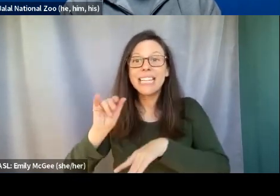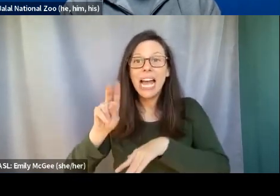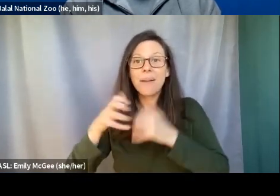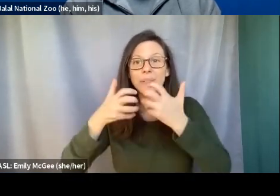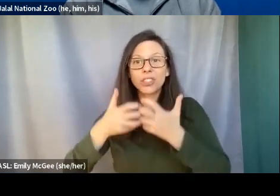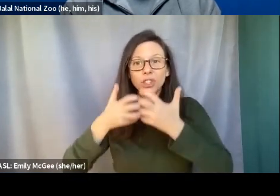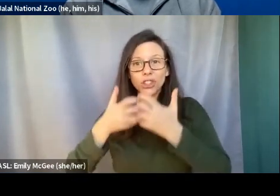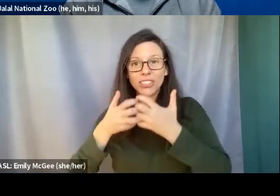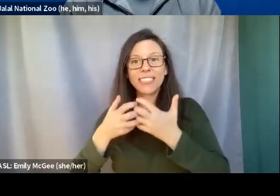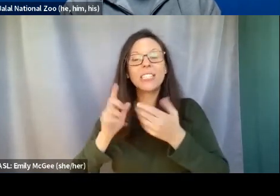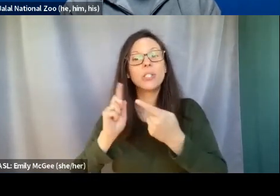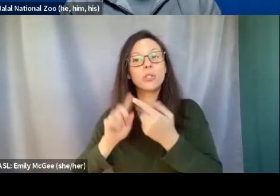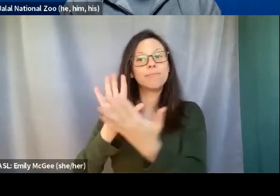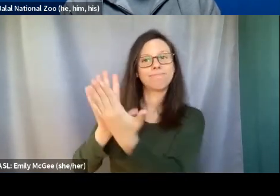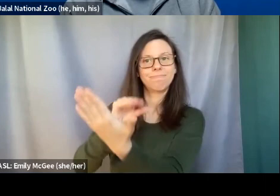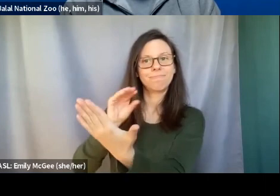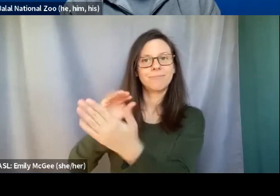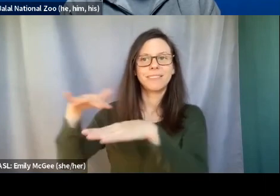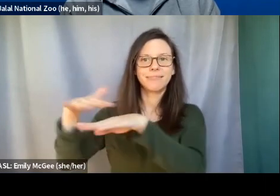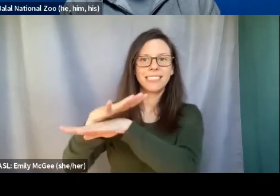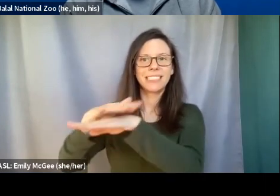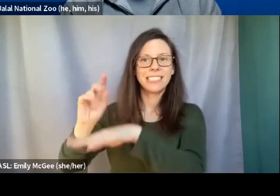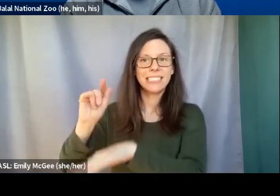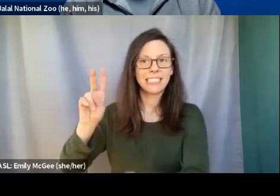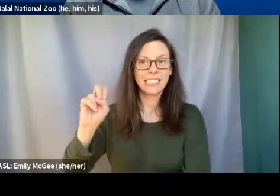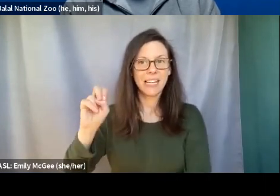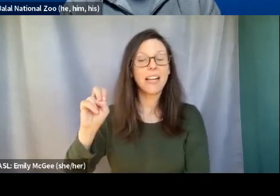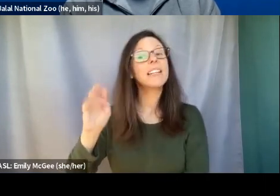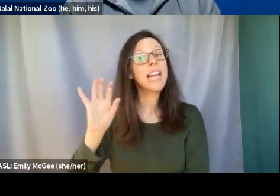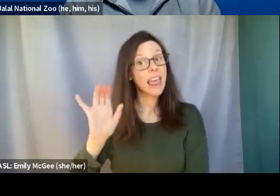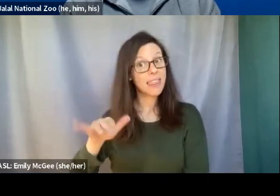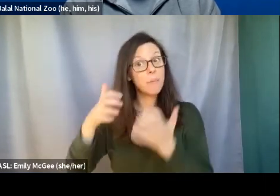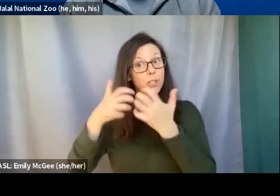I believe those tide machines also prevent the pool from freezing so we don't have to worry about that.